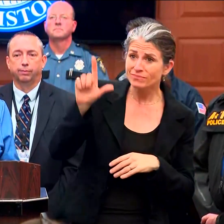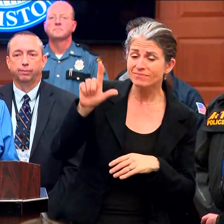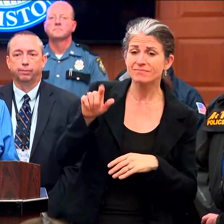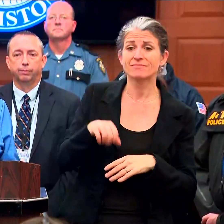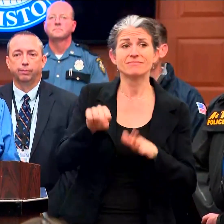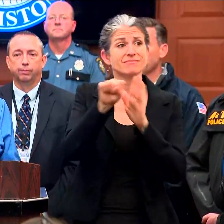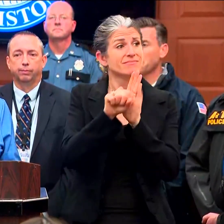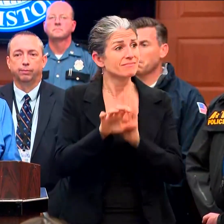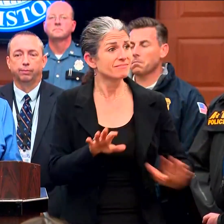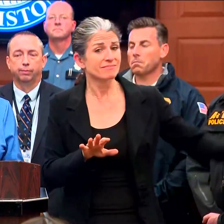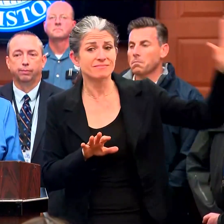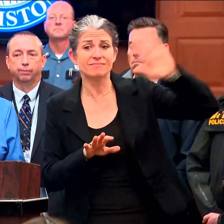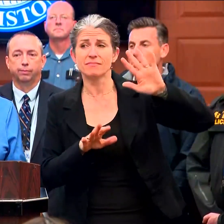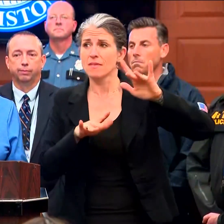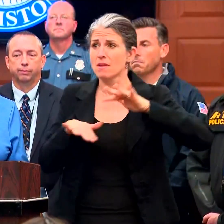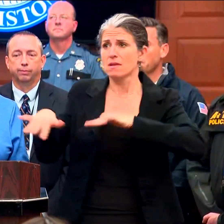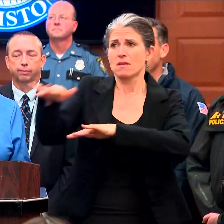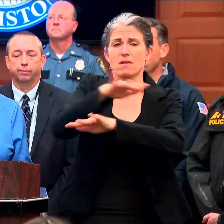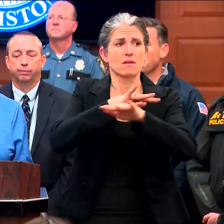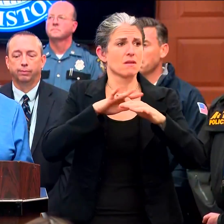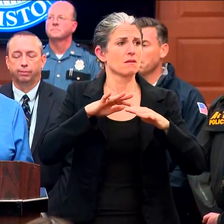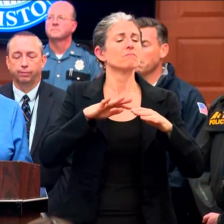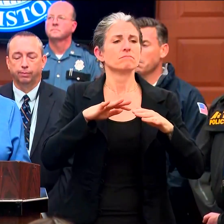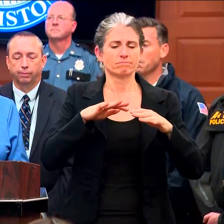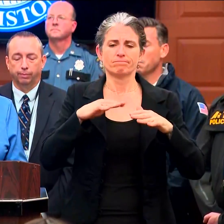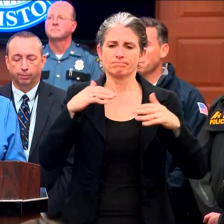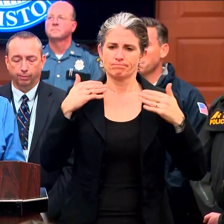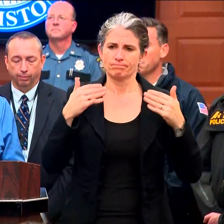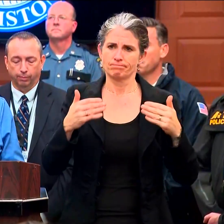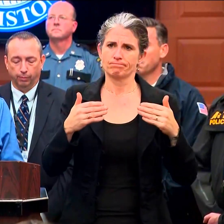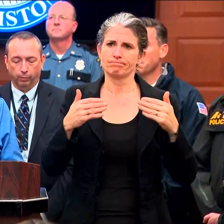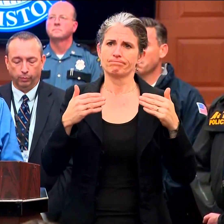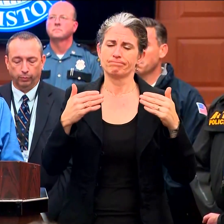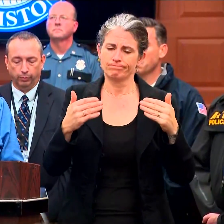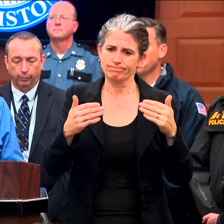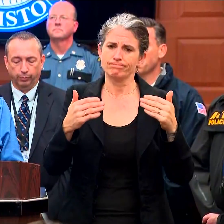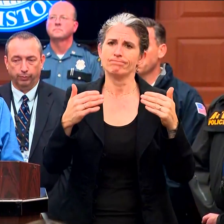on what will be a long and difficult road to healing